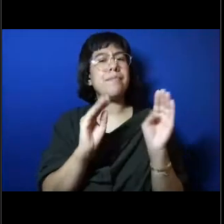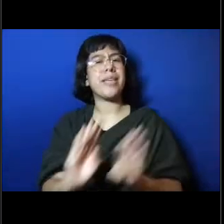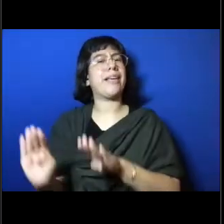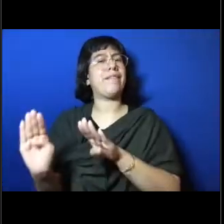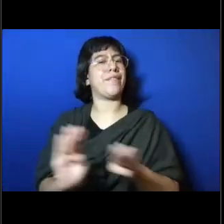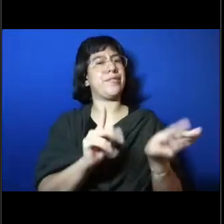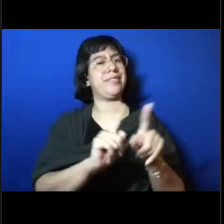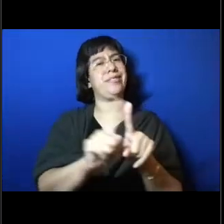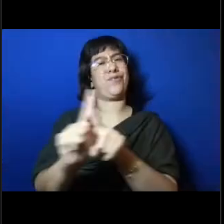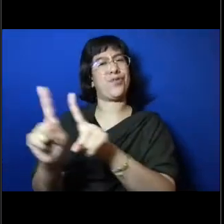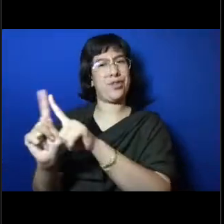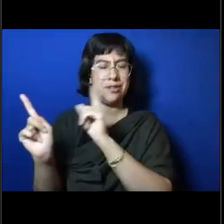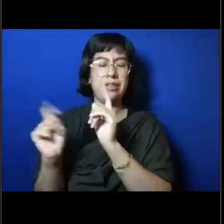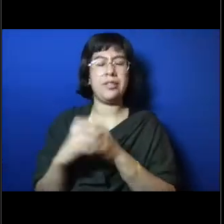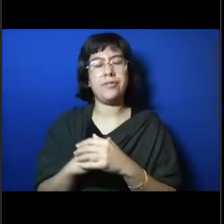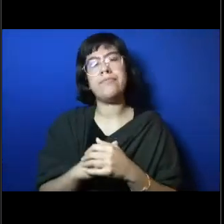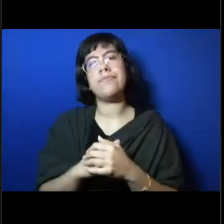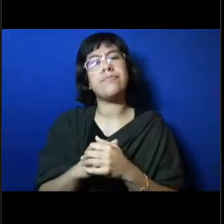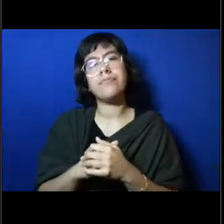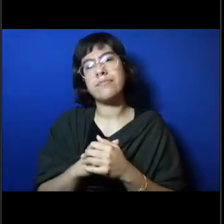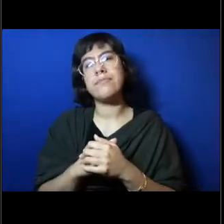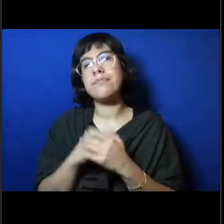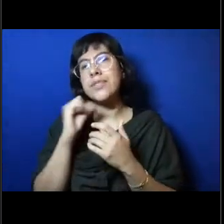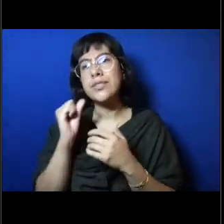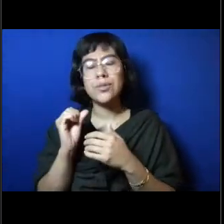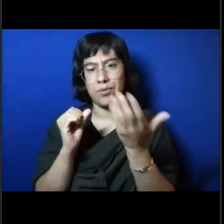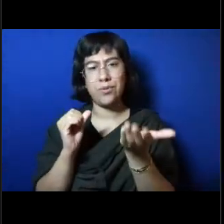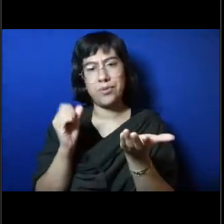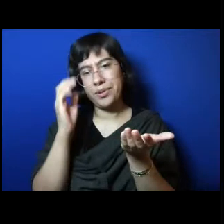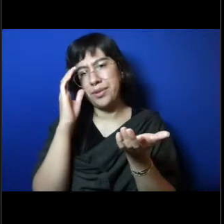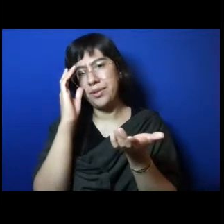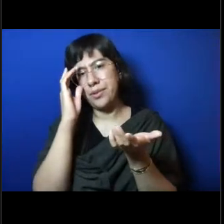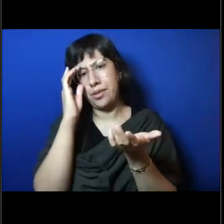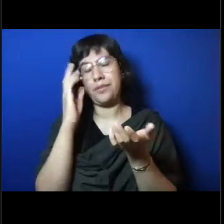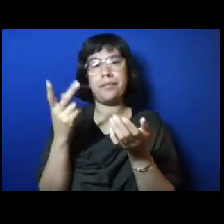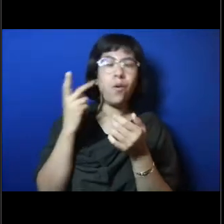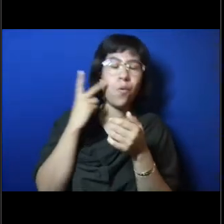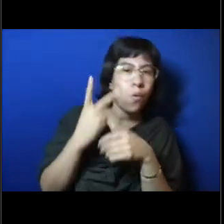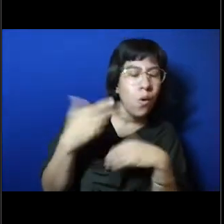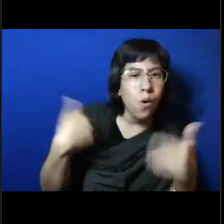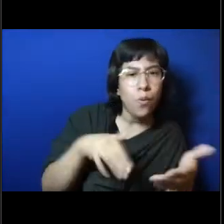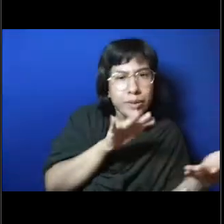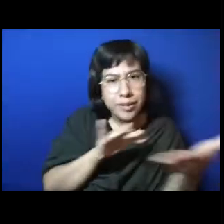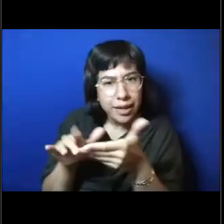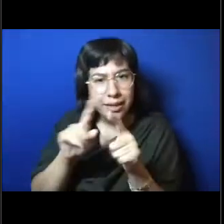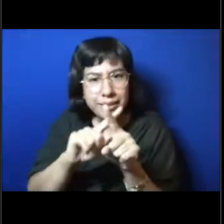So there's a no end of entertainment watching and learning about the life